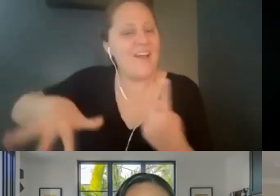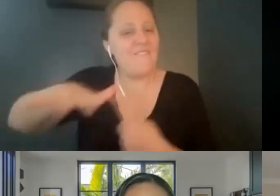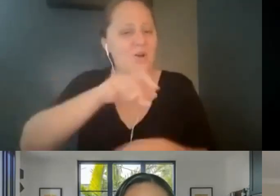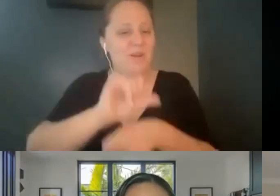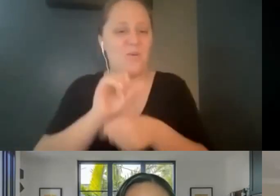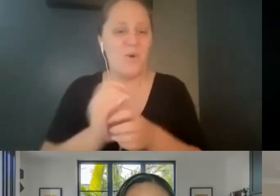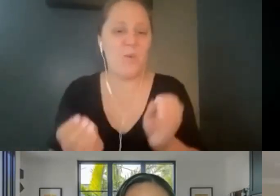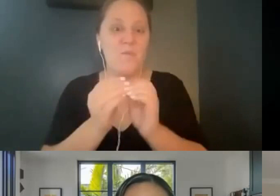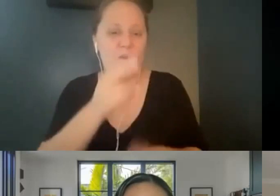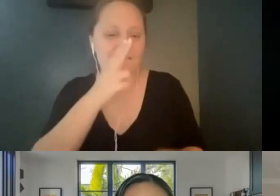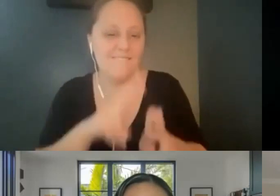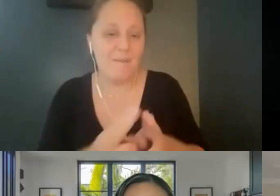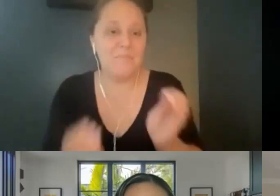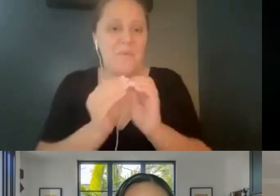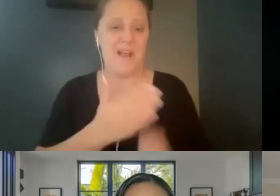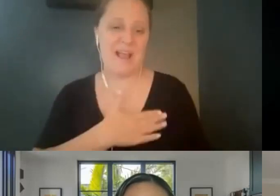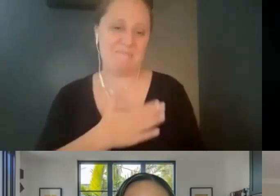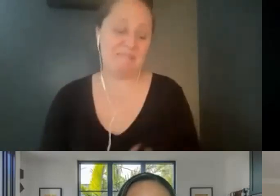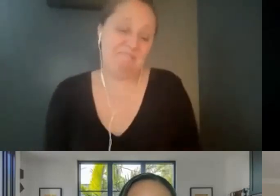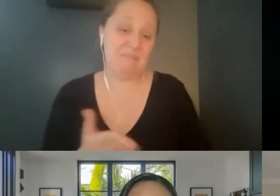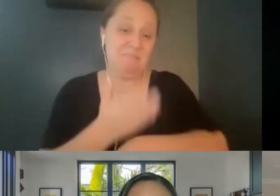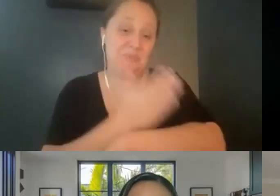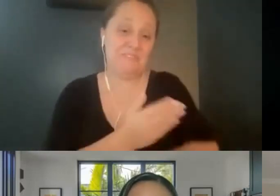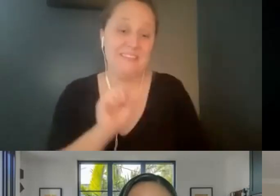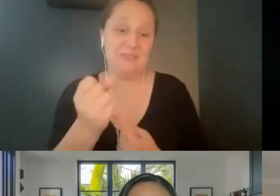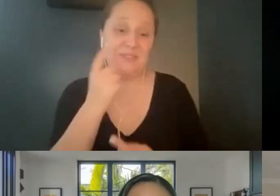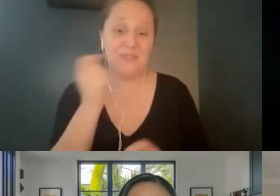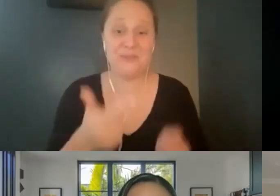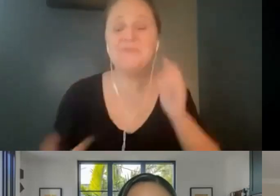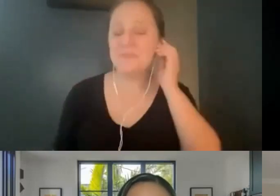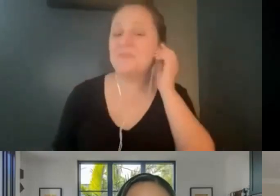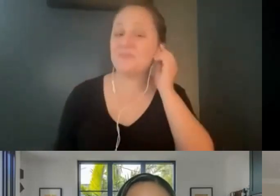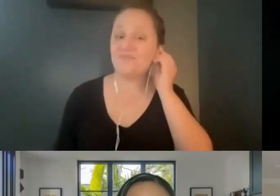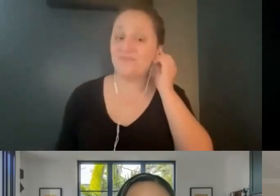made it better for everybody. Beth: Absolutely, yeah!